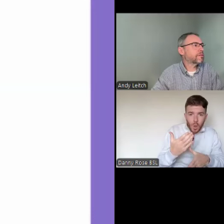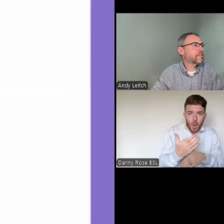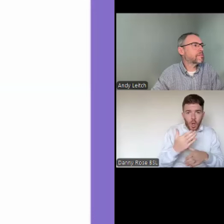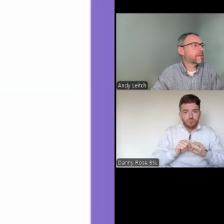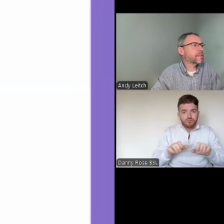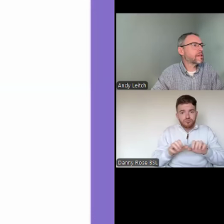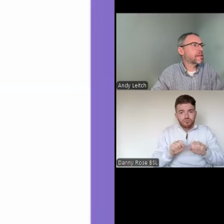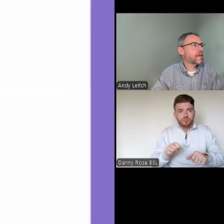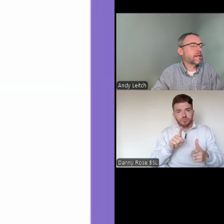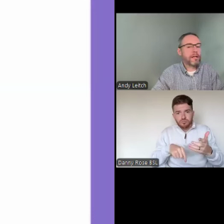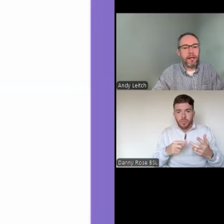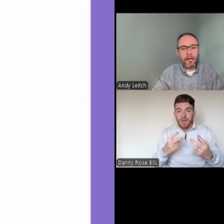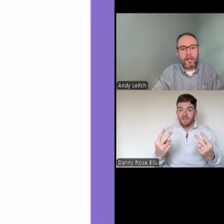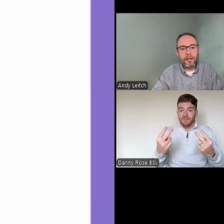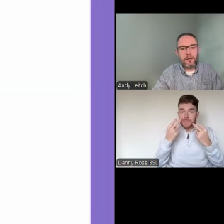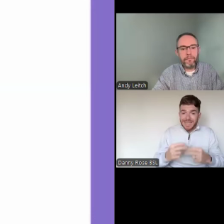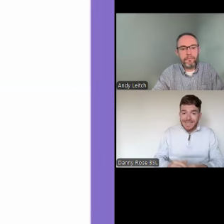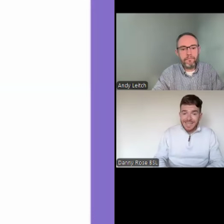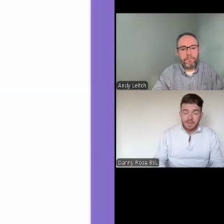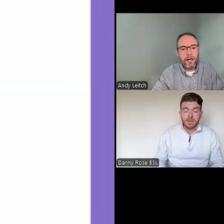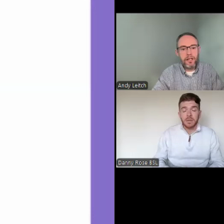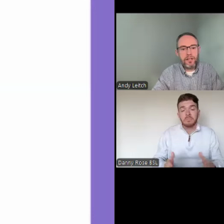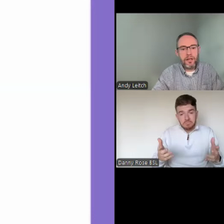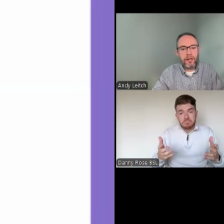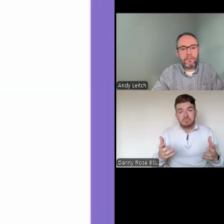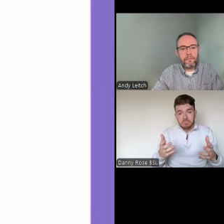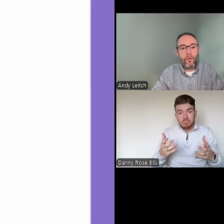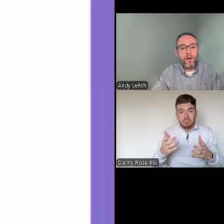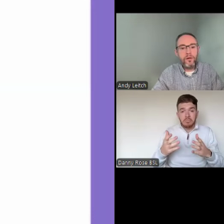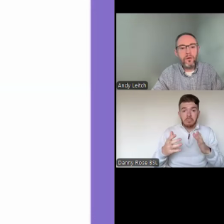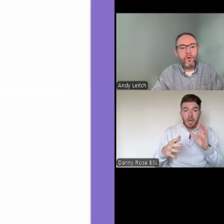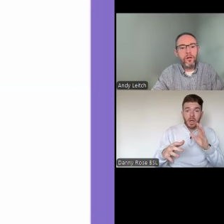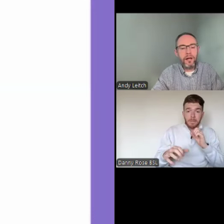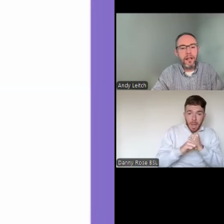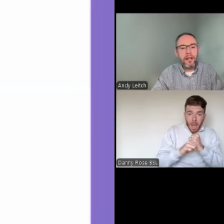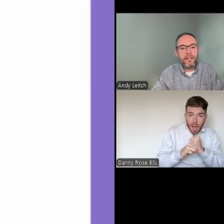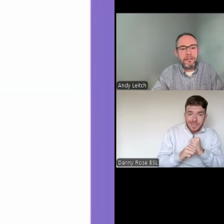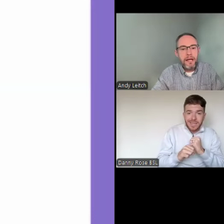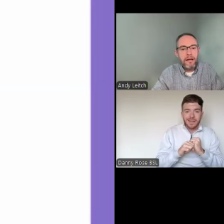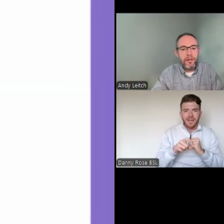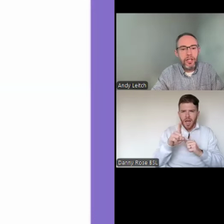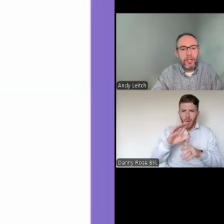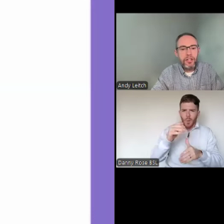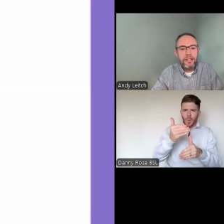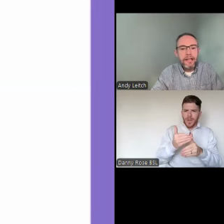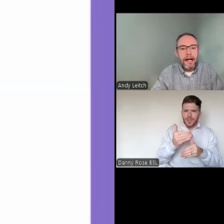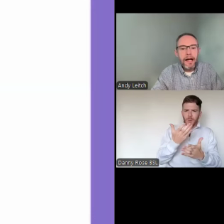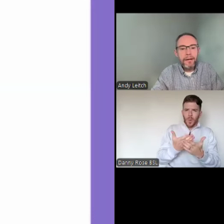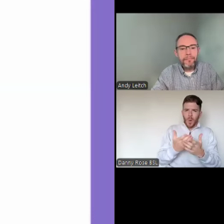Visibility, marketing. A window on the world. I like that, Sameer. Really good.